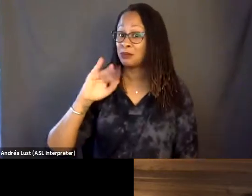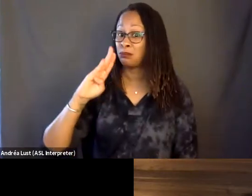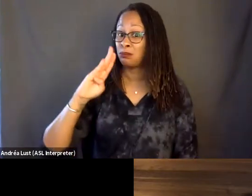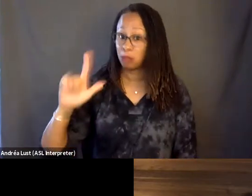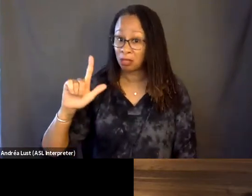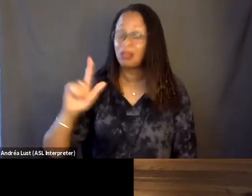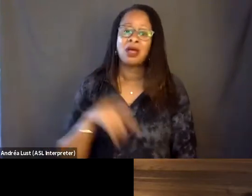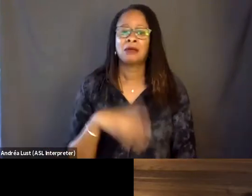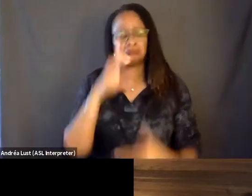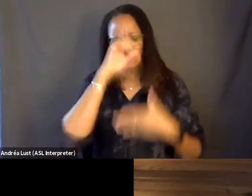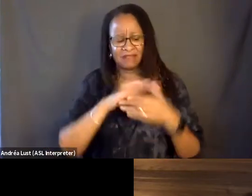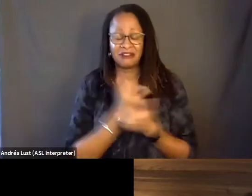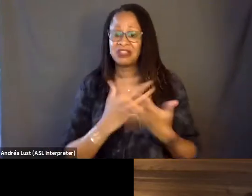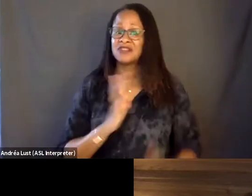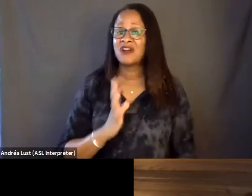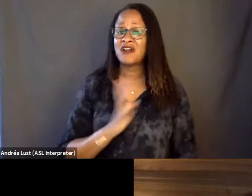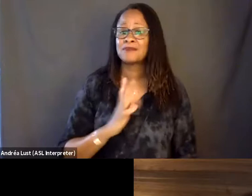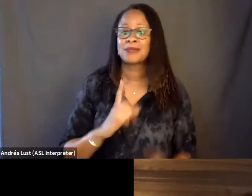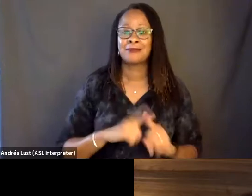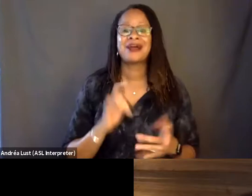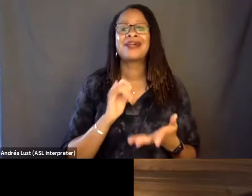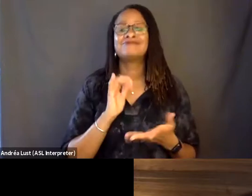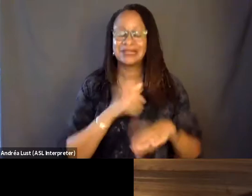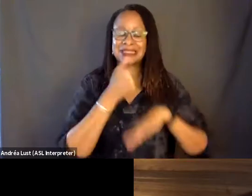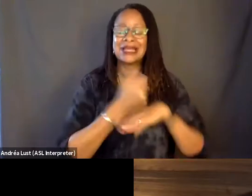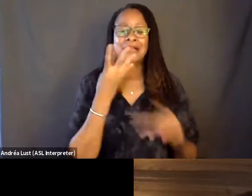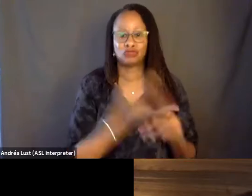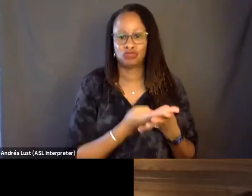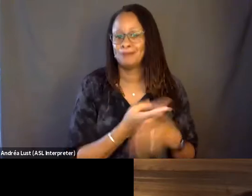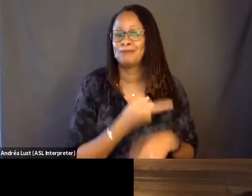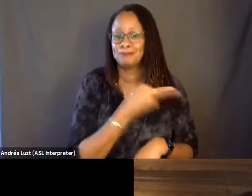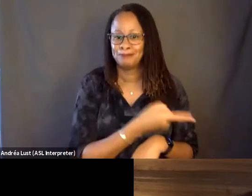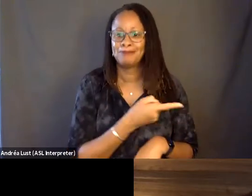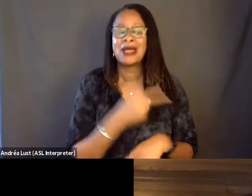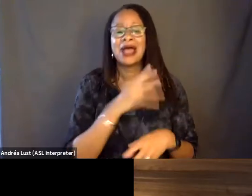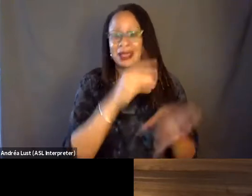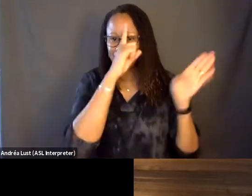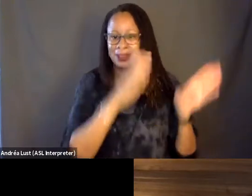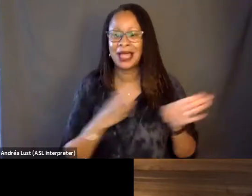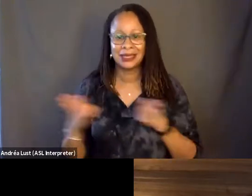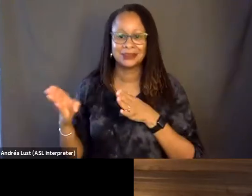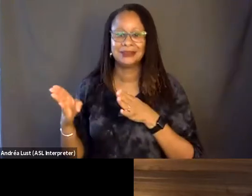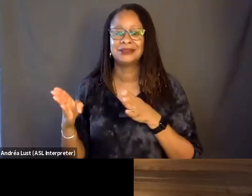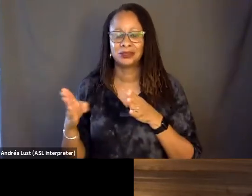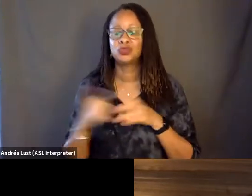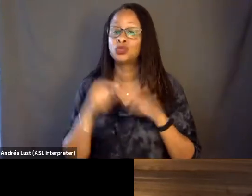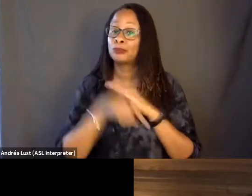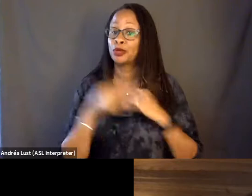But what we know, this was them setting the trap and then planning to murder him.